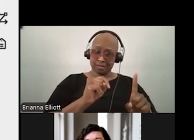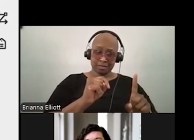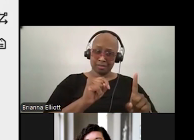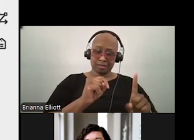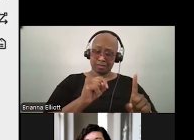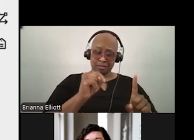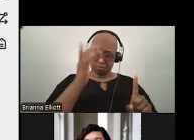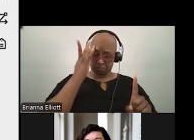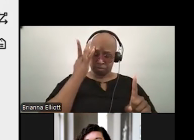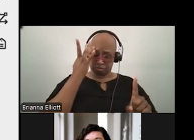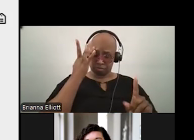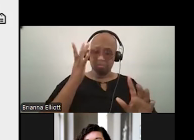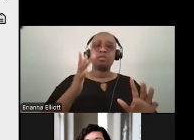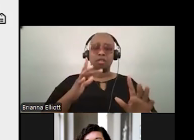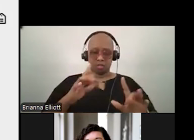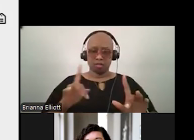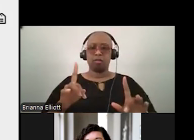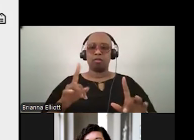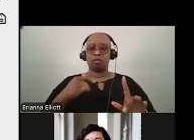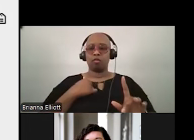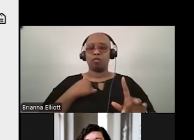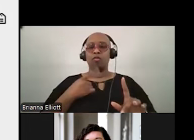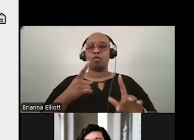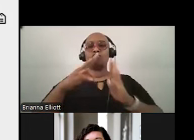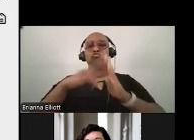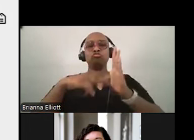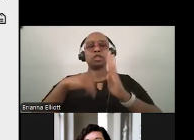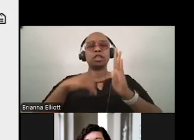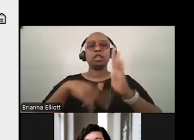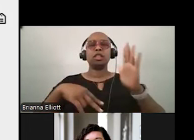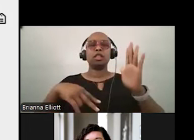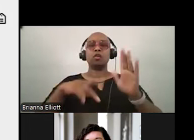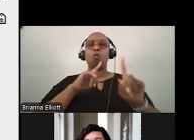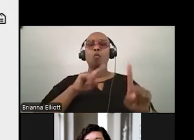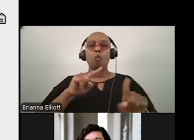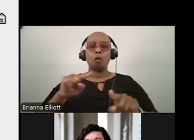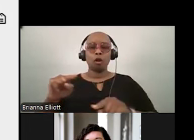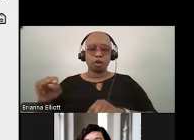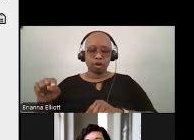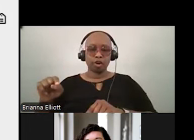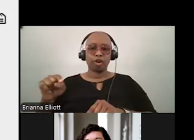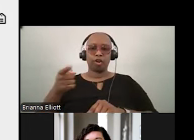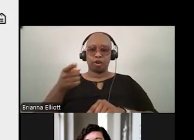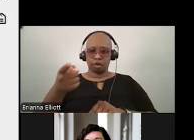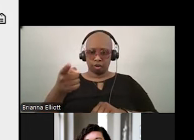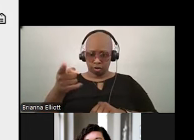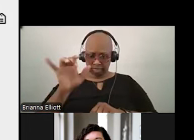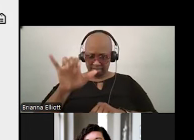else where reading order might come into play over here. Right here this particular reading